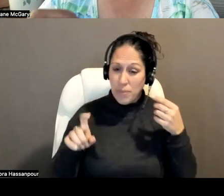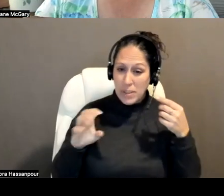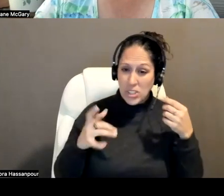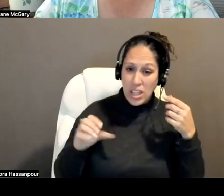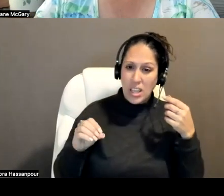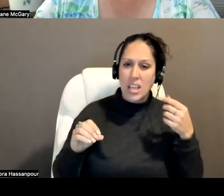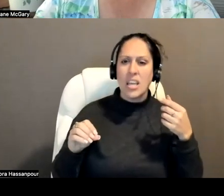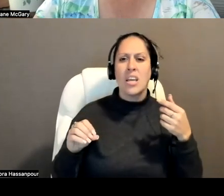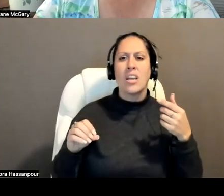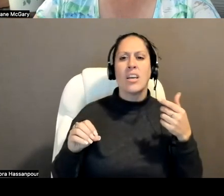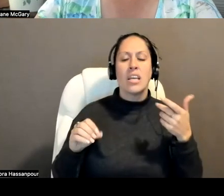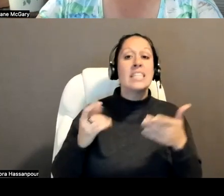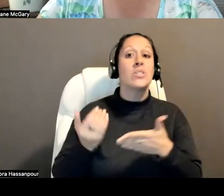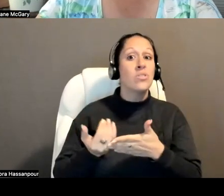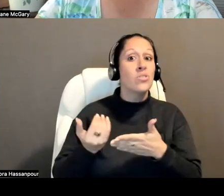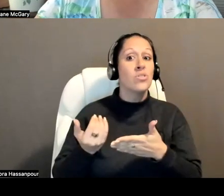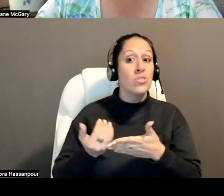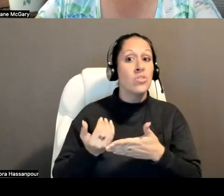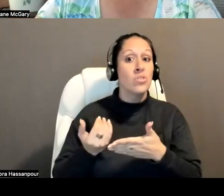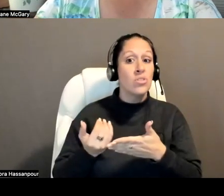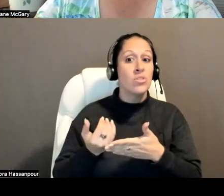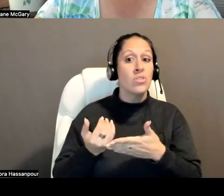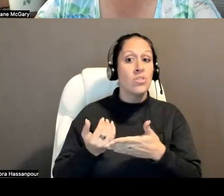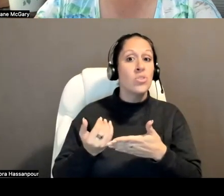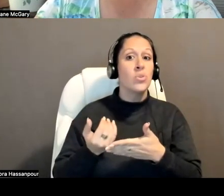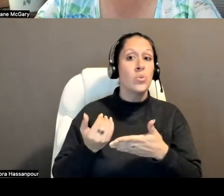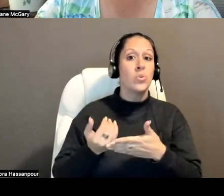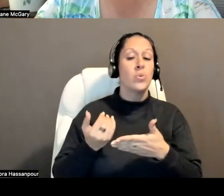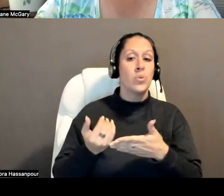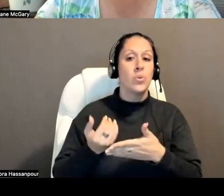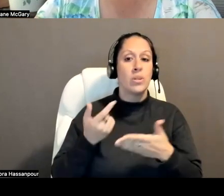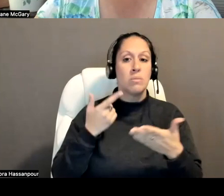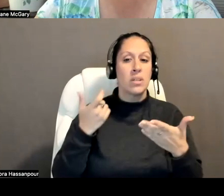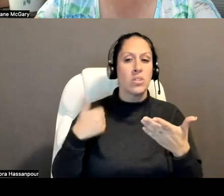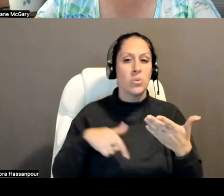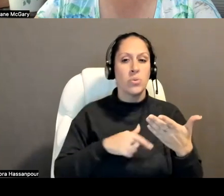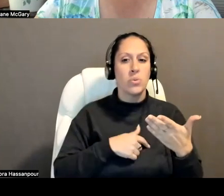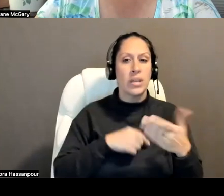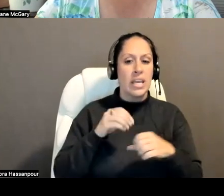Yeah. Certainly. new, certainly new. Because uh, we-- in that register,